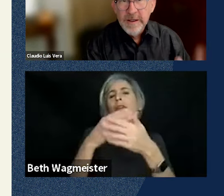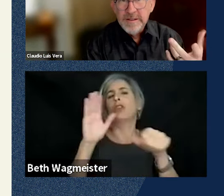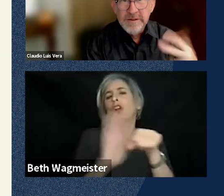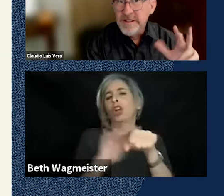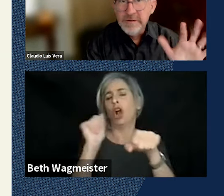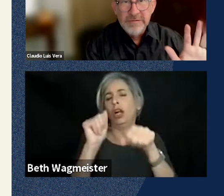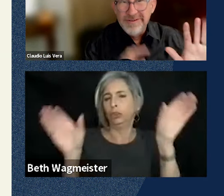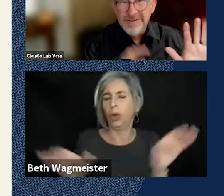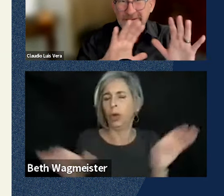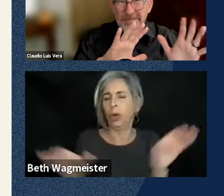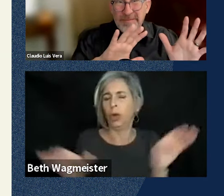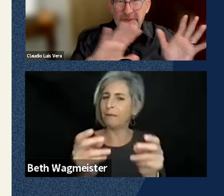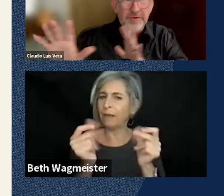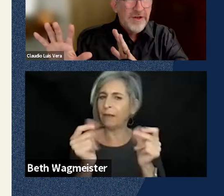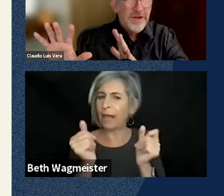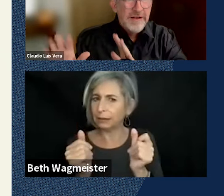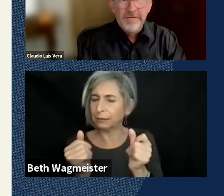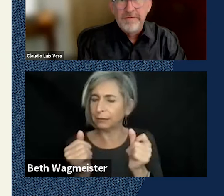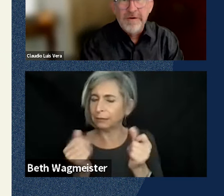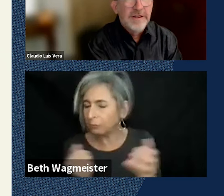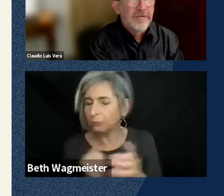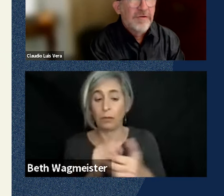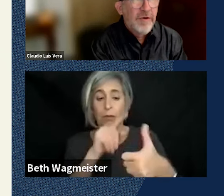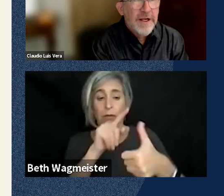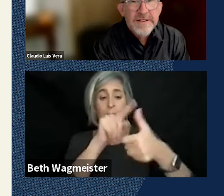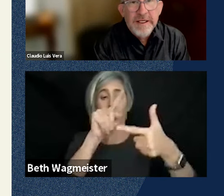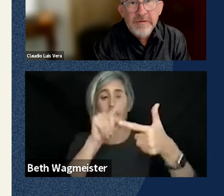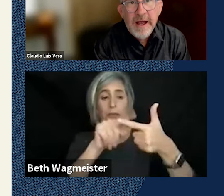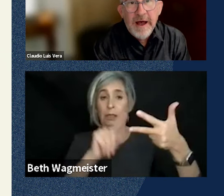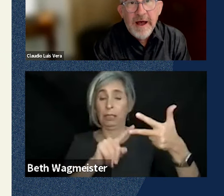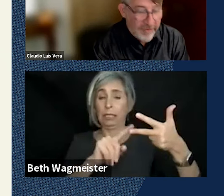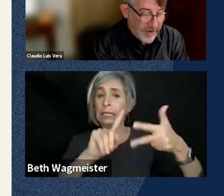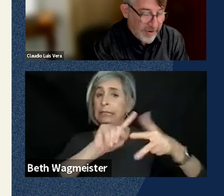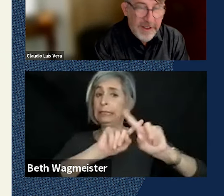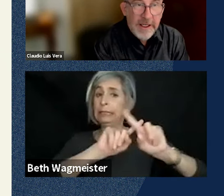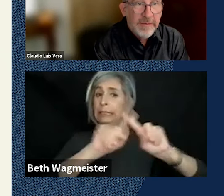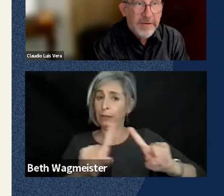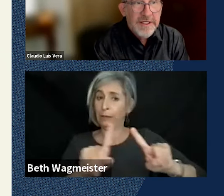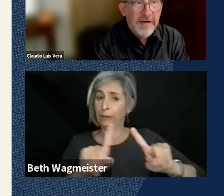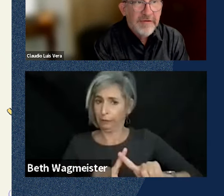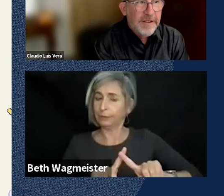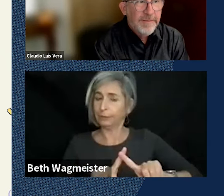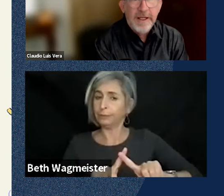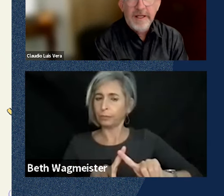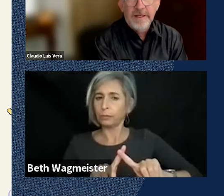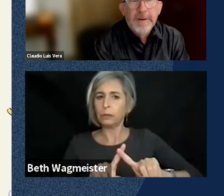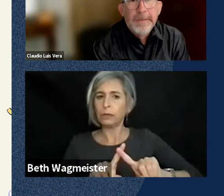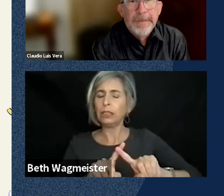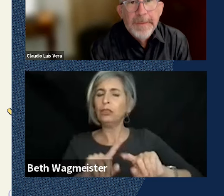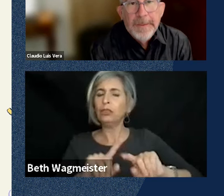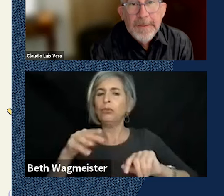So these are like three very different ways that you have of being able to navigate a page.